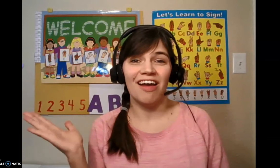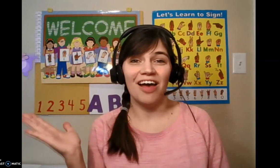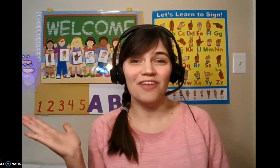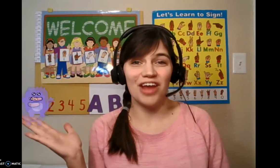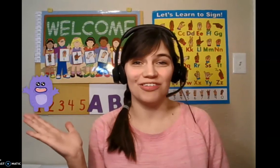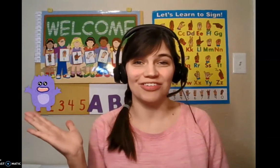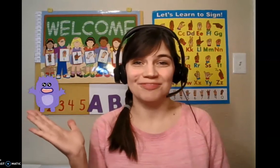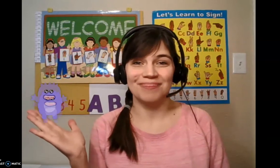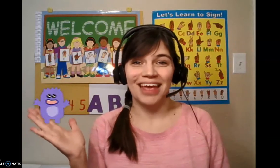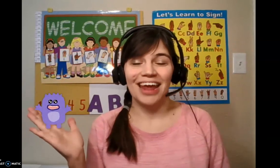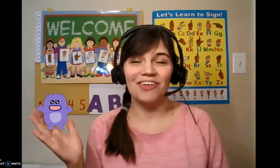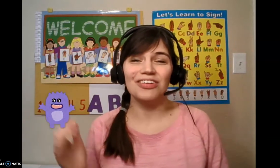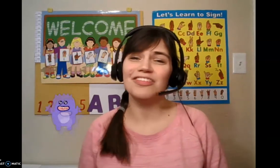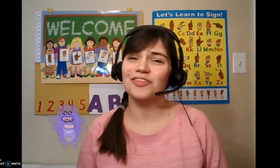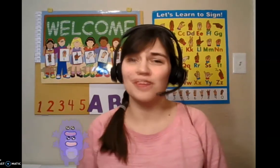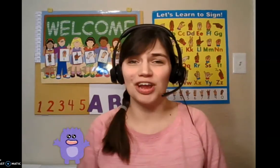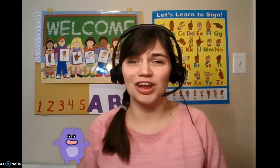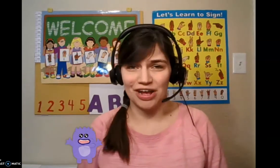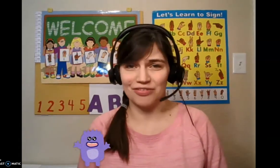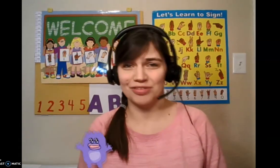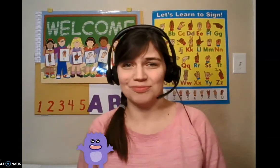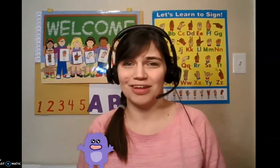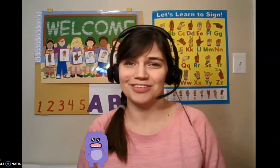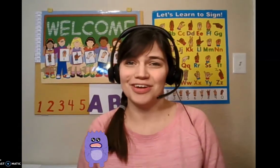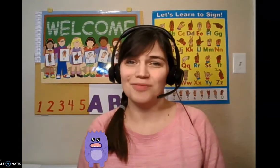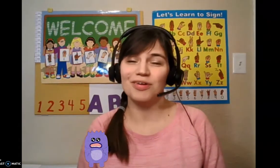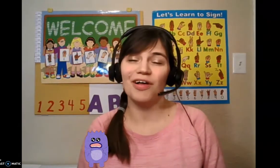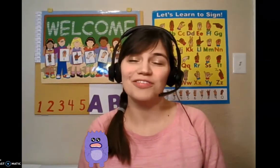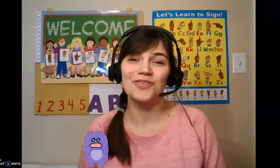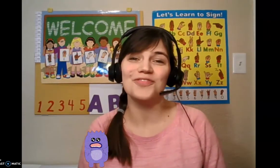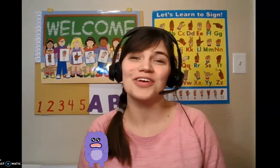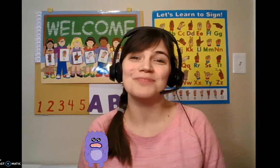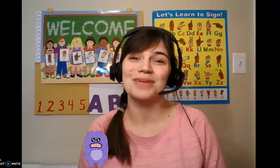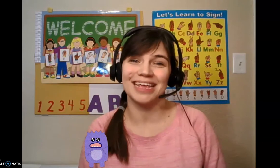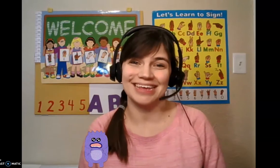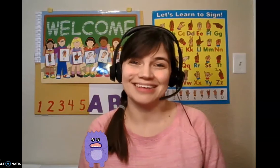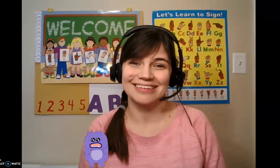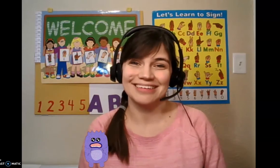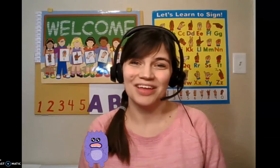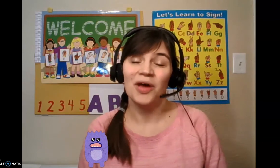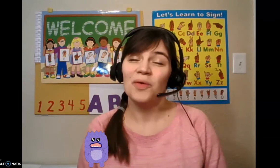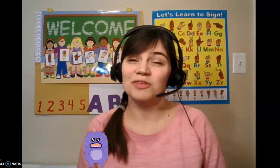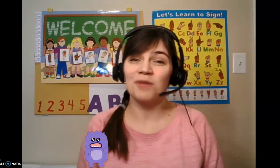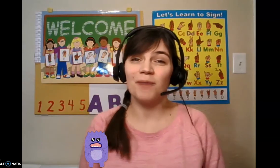Harold. Harold is a very hungry little monster but also very picky. When his mom